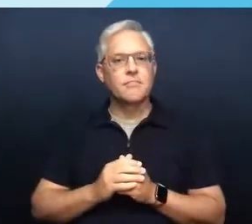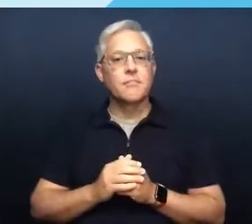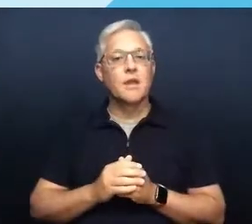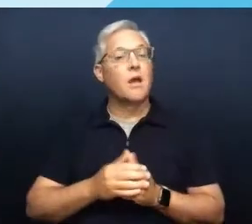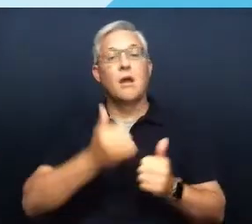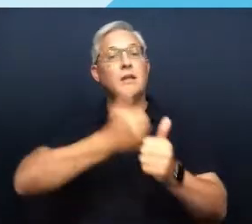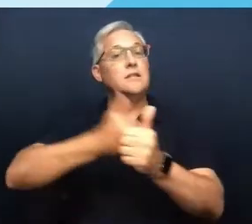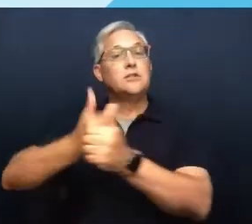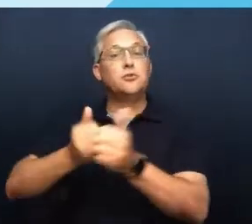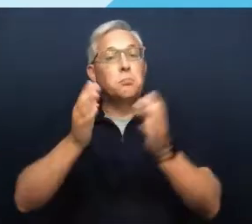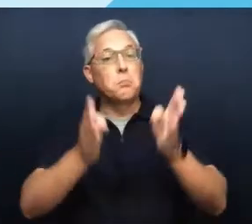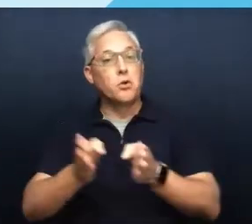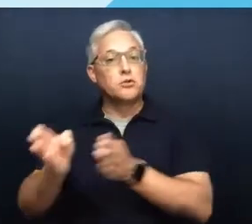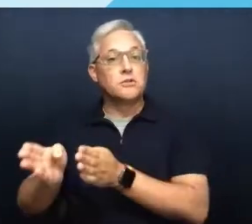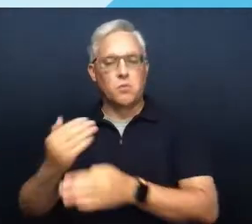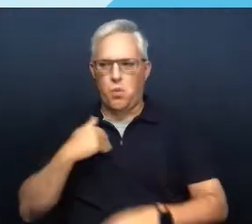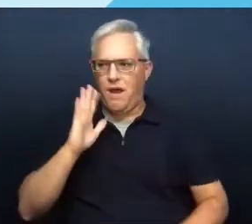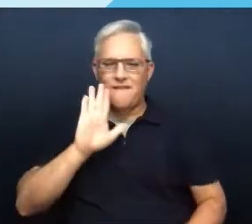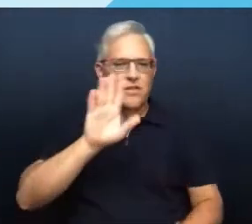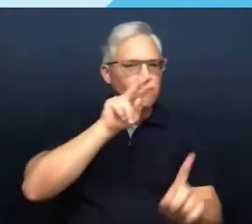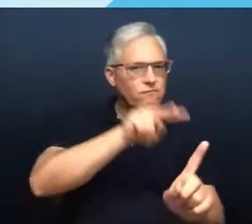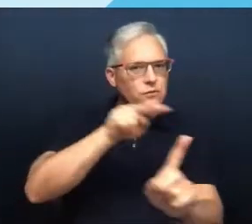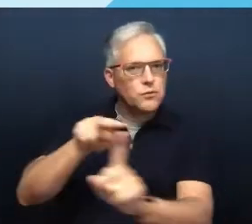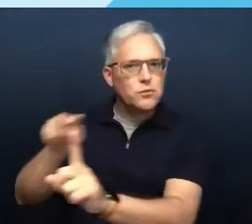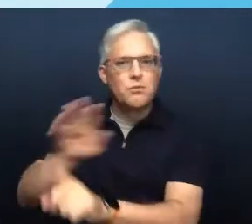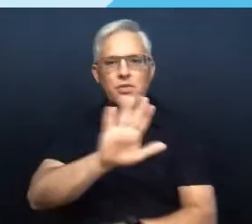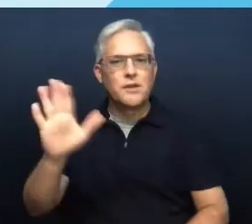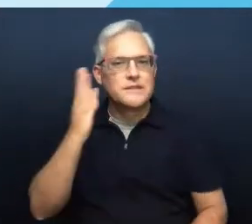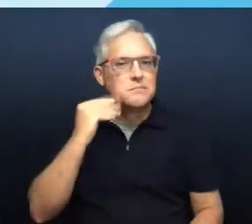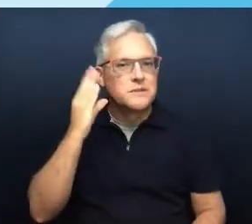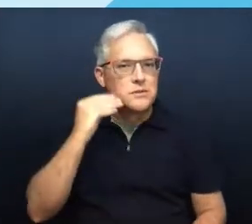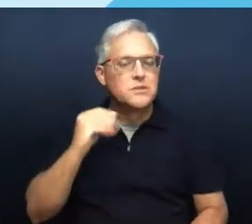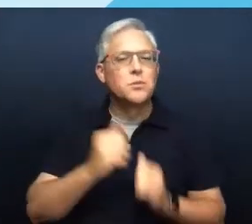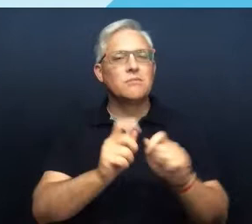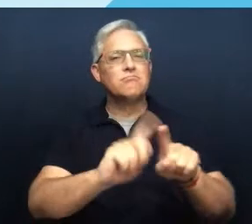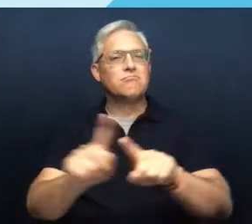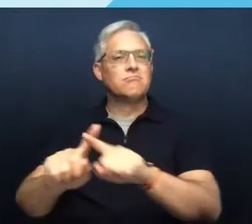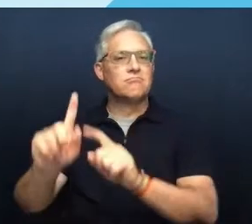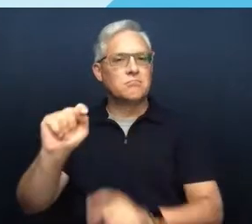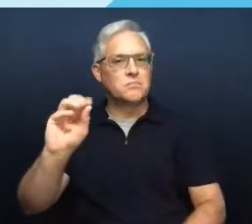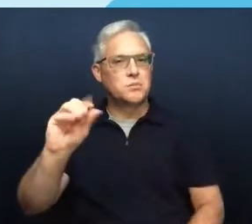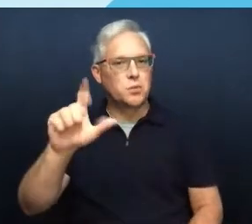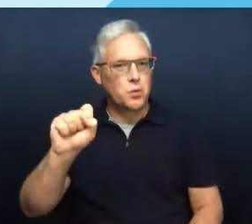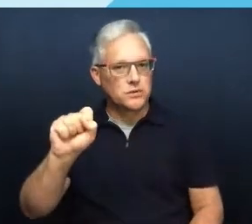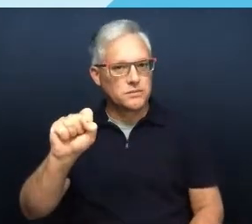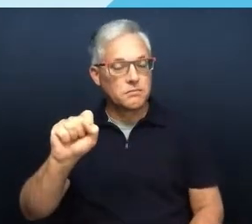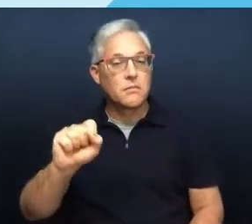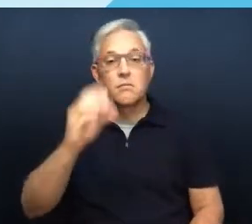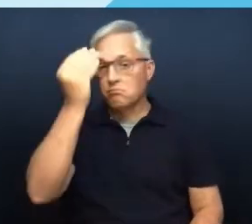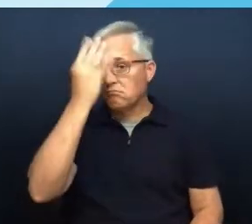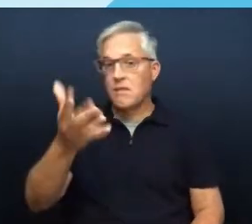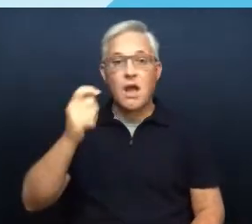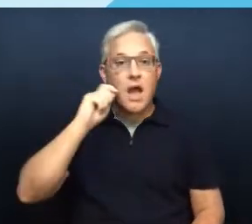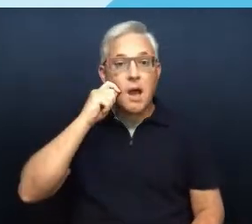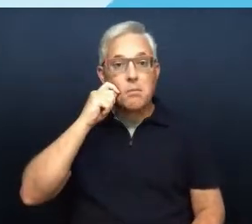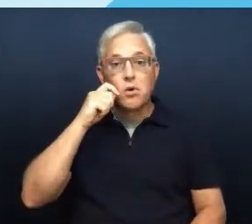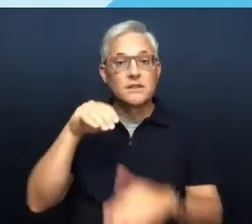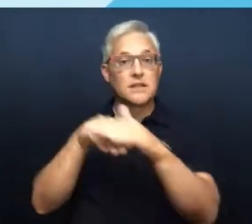on the tools demonstrated. And Apple's accessibility tools are not limited to what is shown here today.